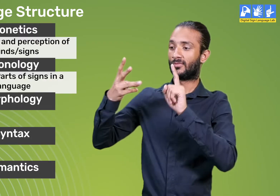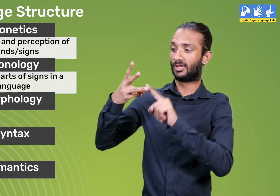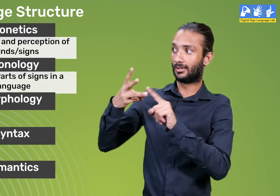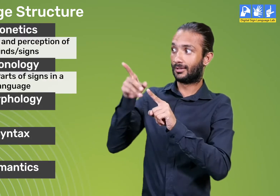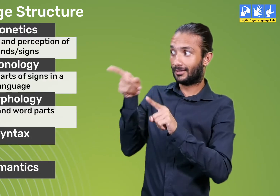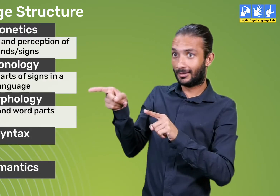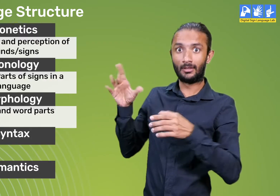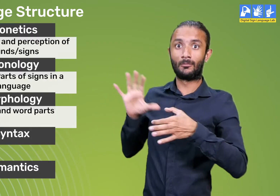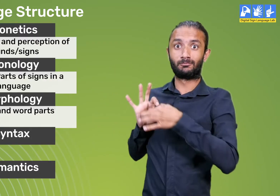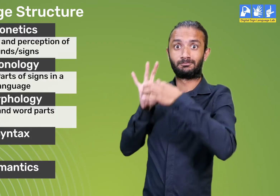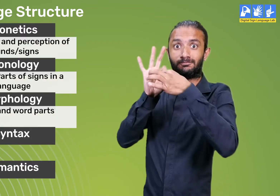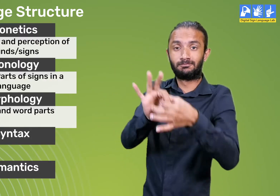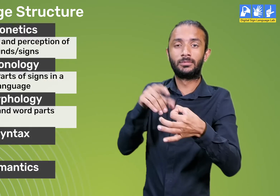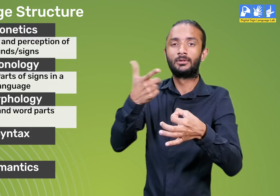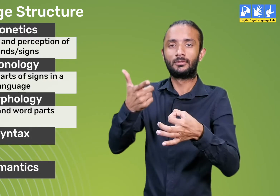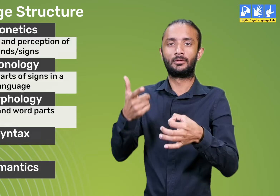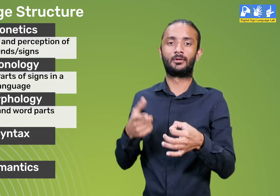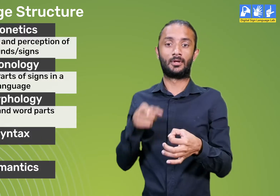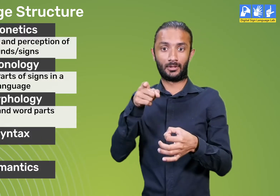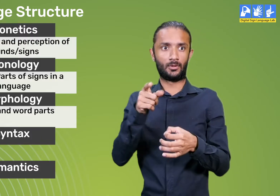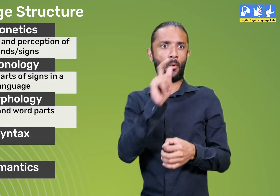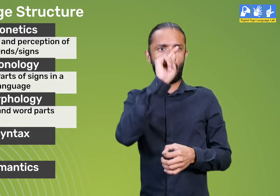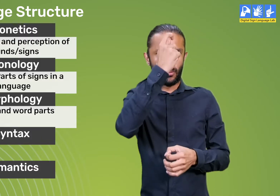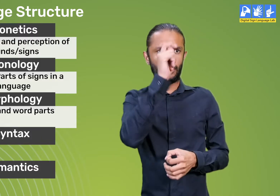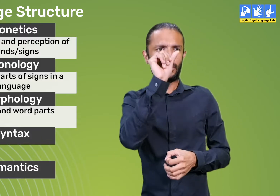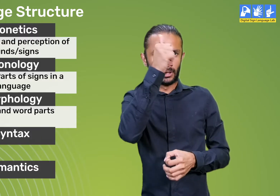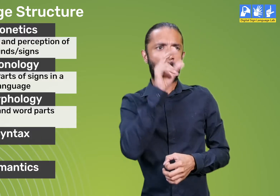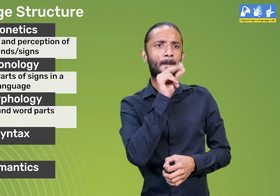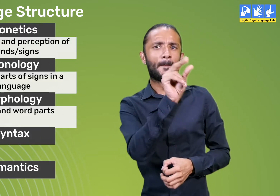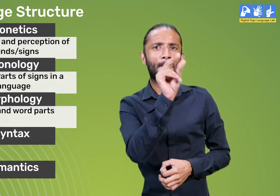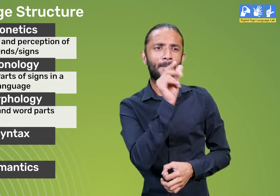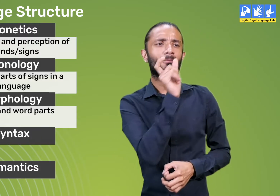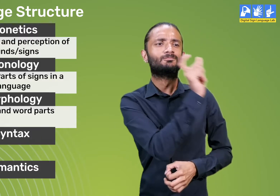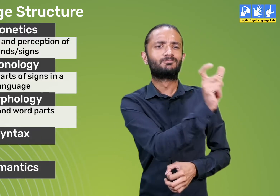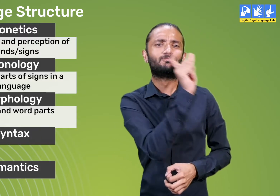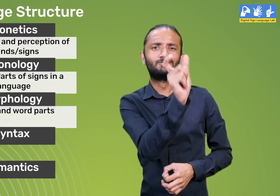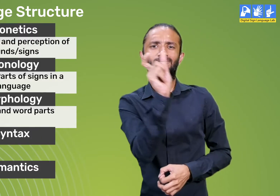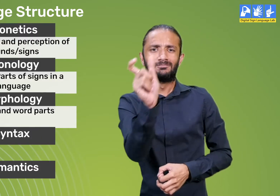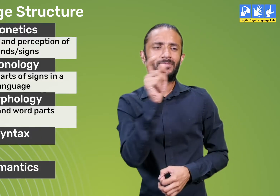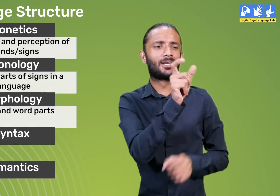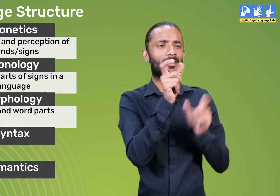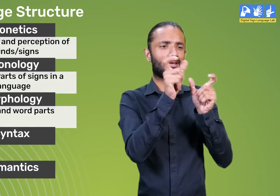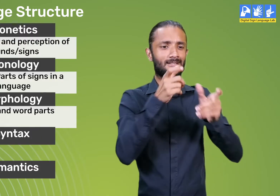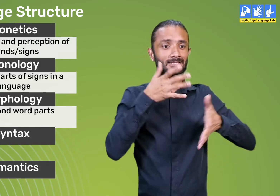then morphology is related to the words and break a word in different parts,